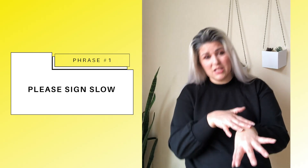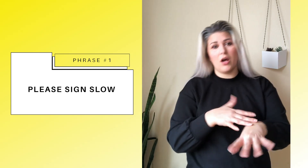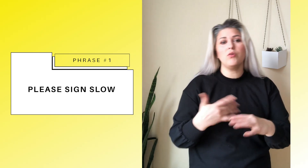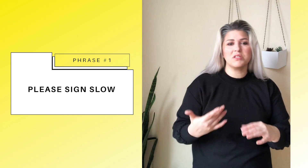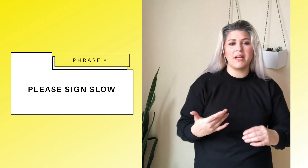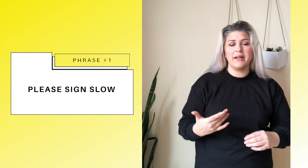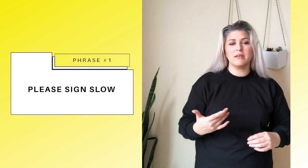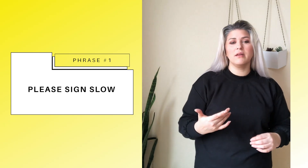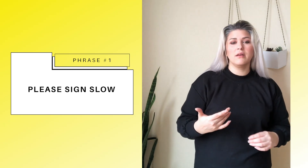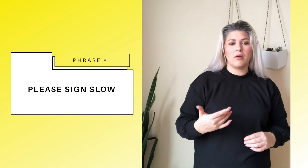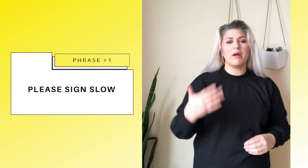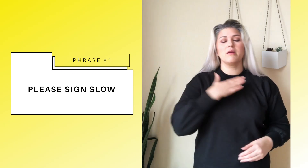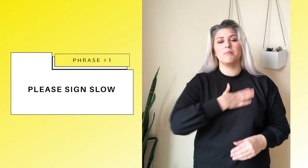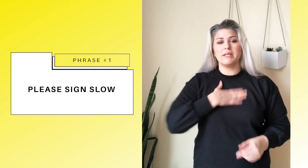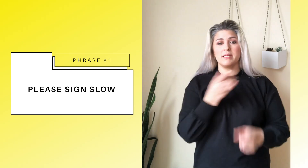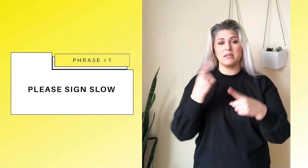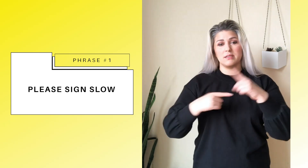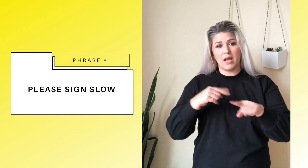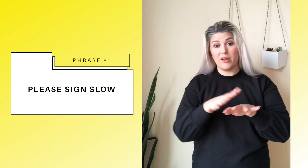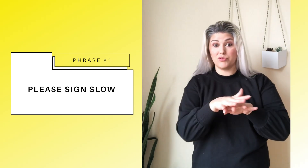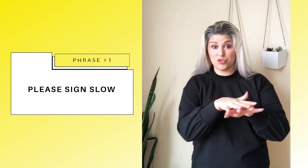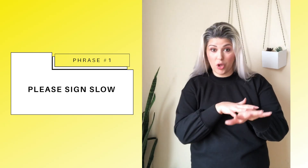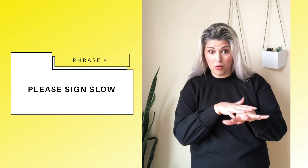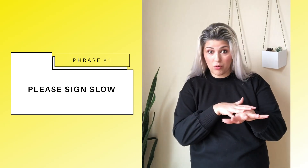Slow to sign it. All right, please sign slow.